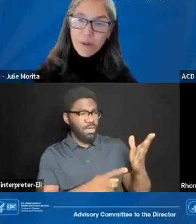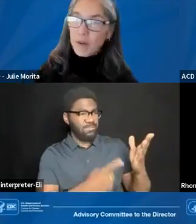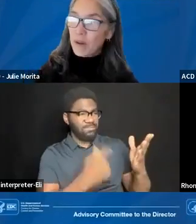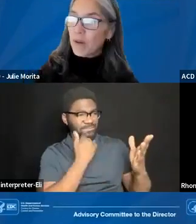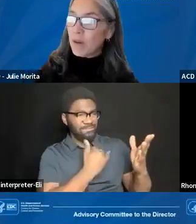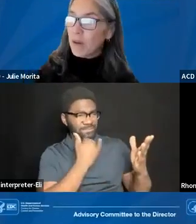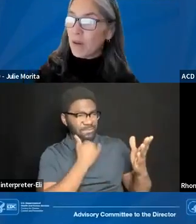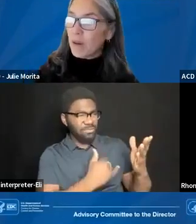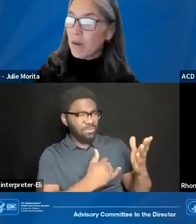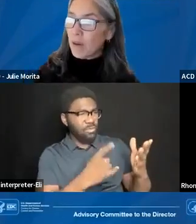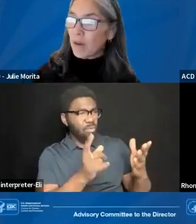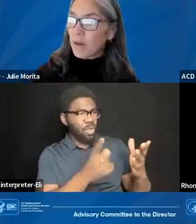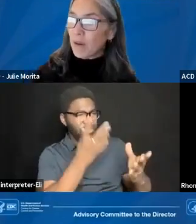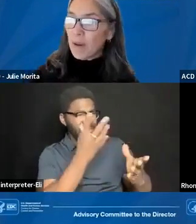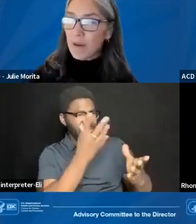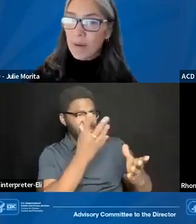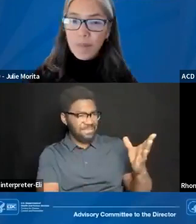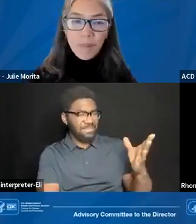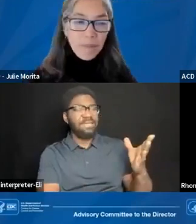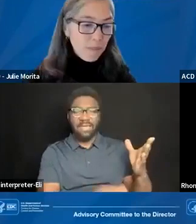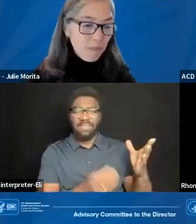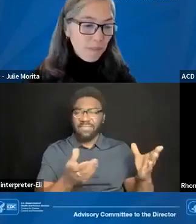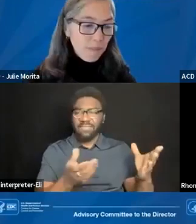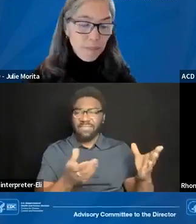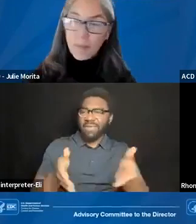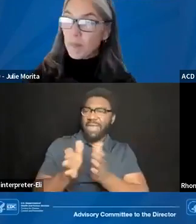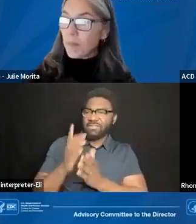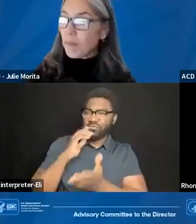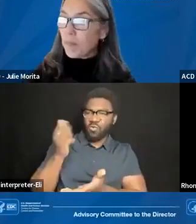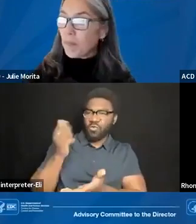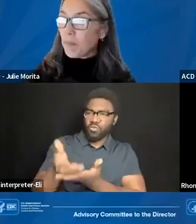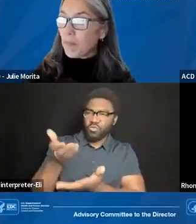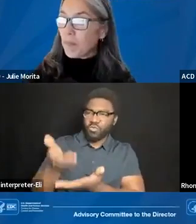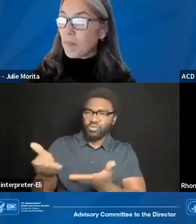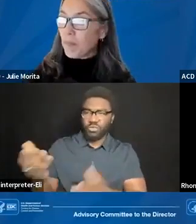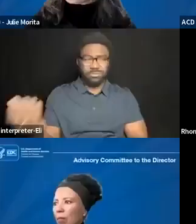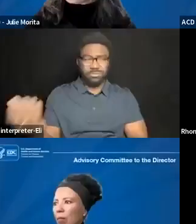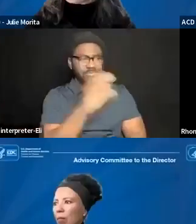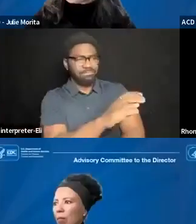Yeah, thanks for flagging and raising that, David, and your answer, Julie.